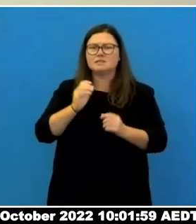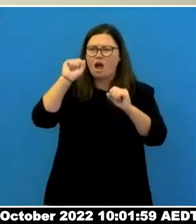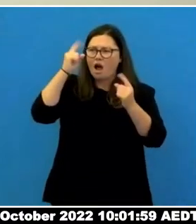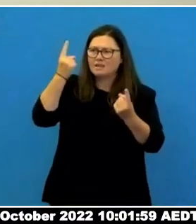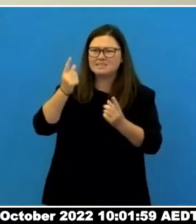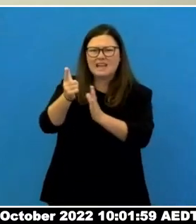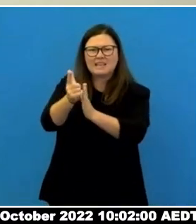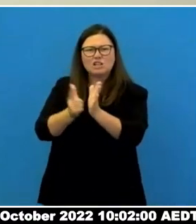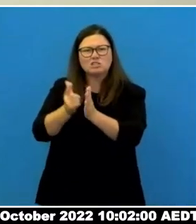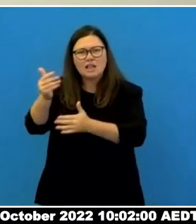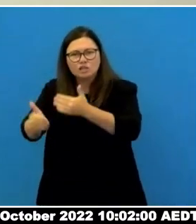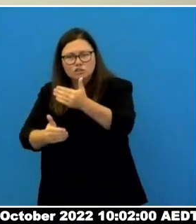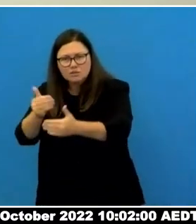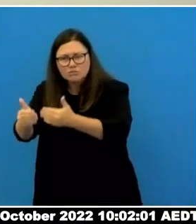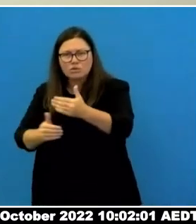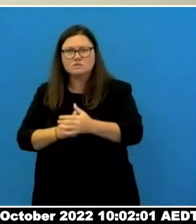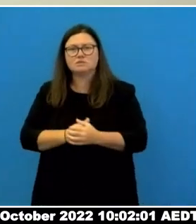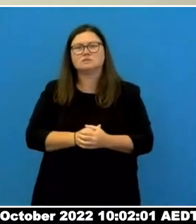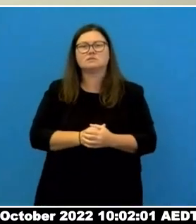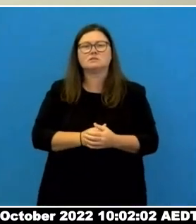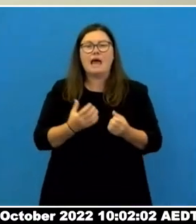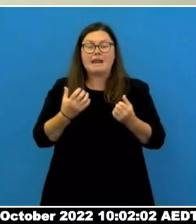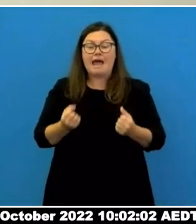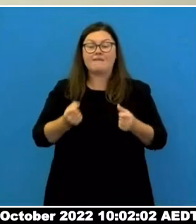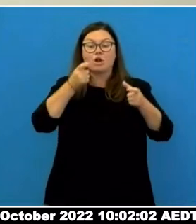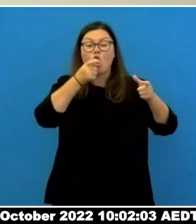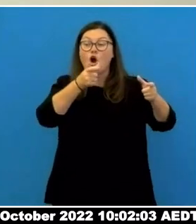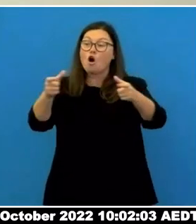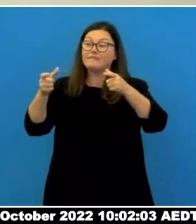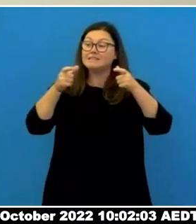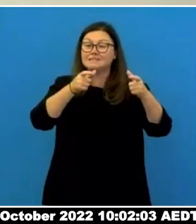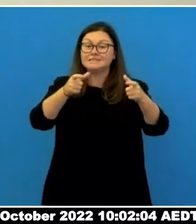Independent oversight mechanisms. Media standards and regulation.